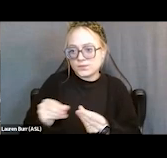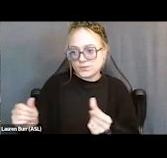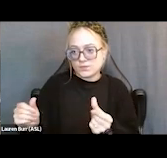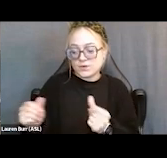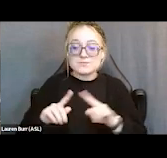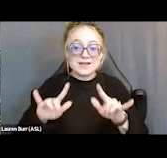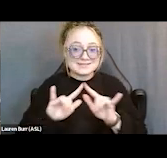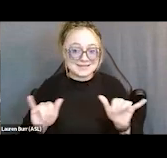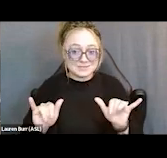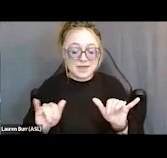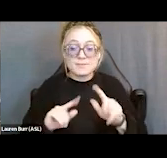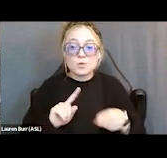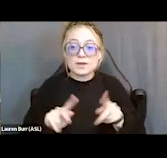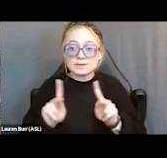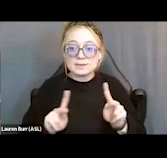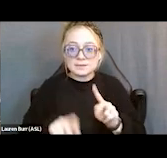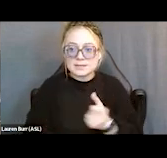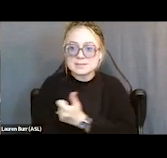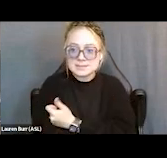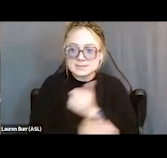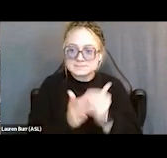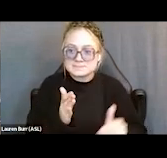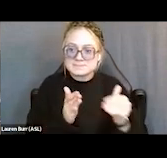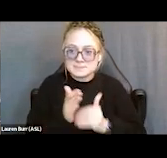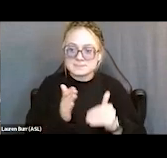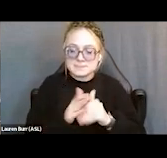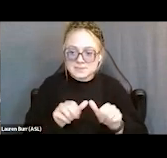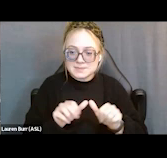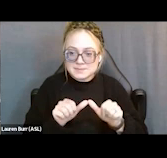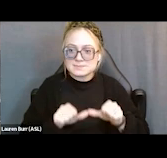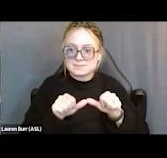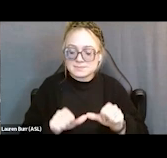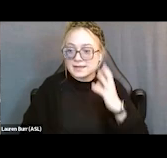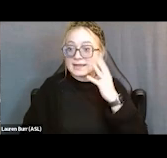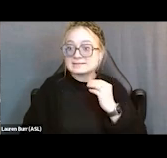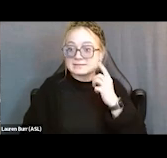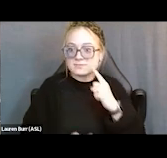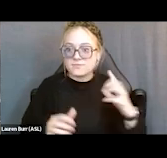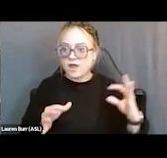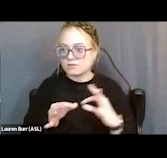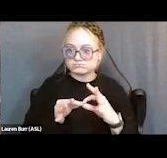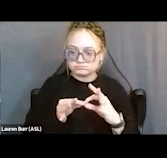when people continue to use substances and experience psychosis as a part of the substance experience,